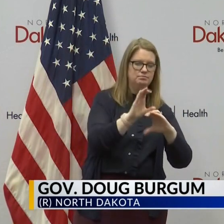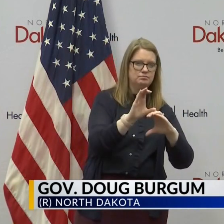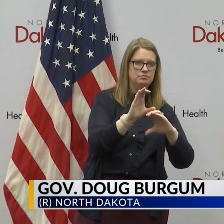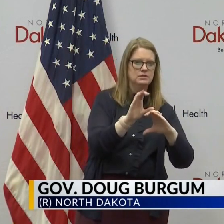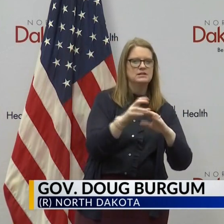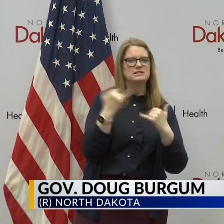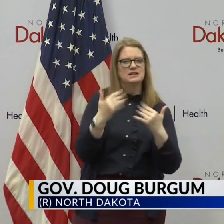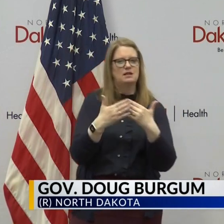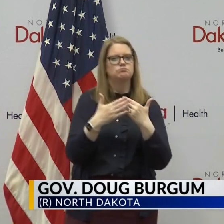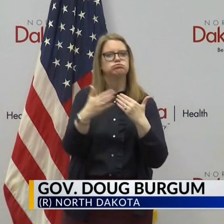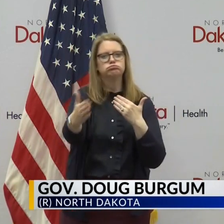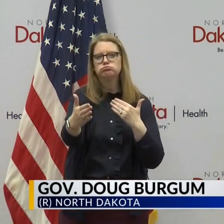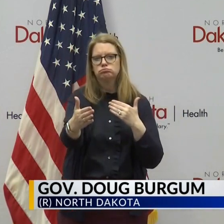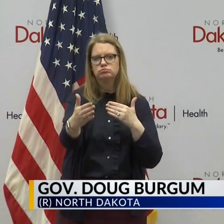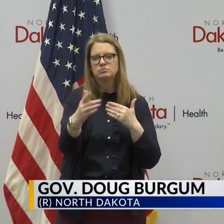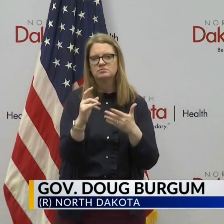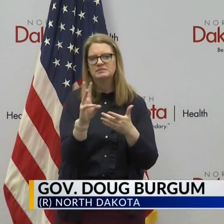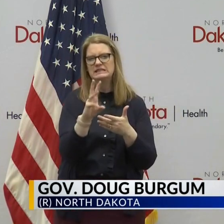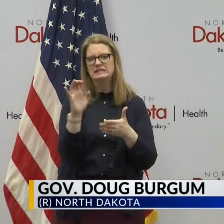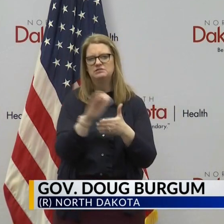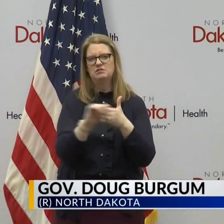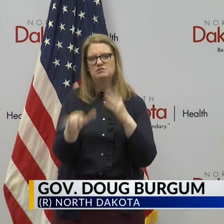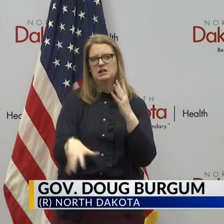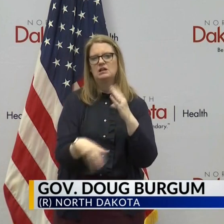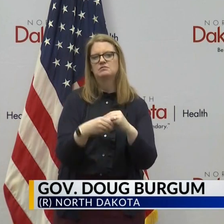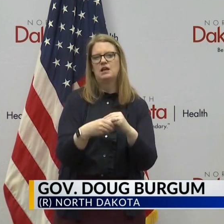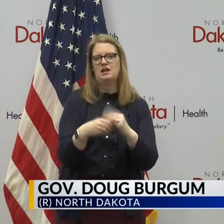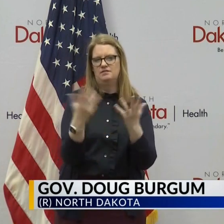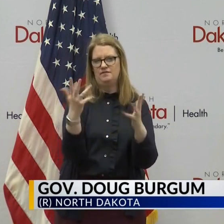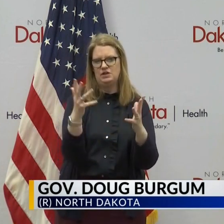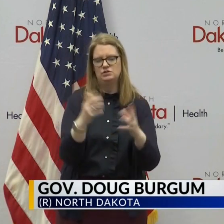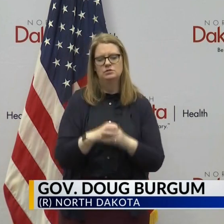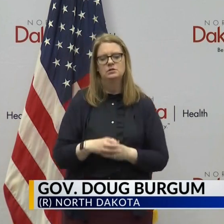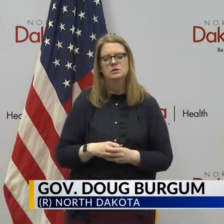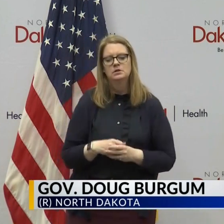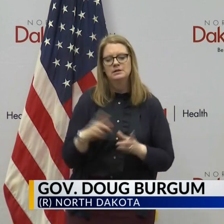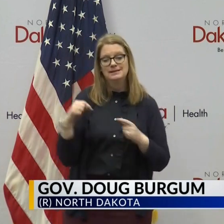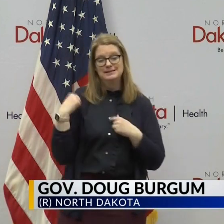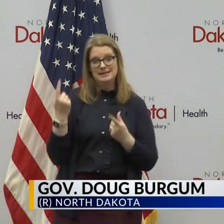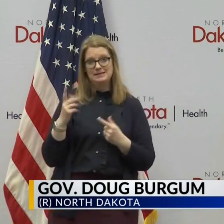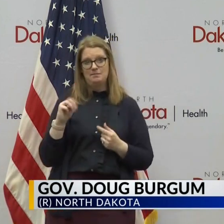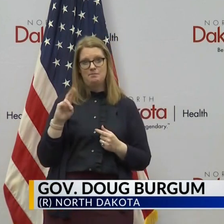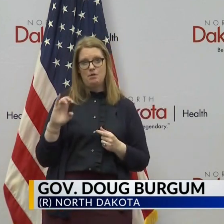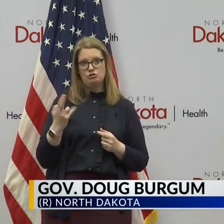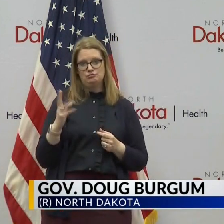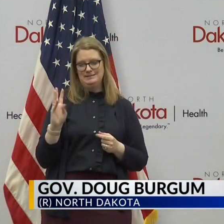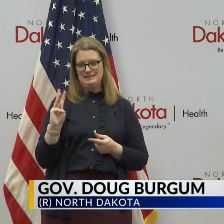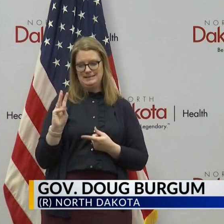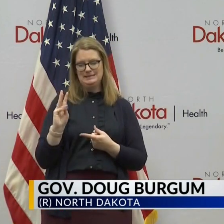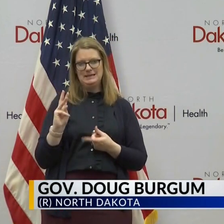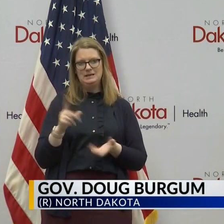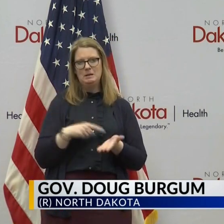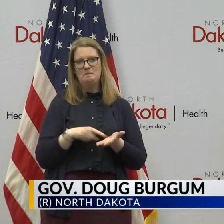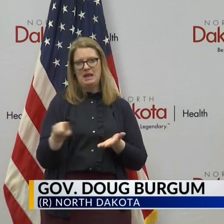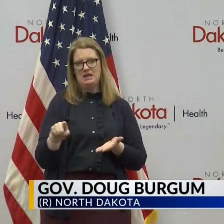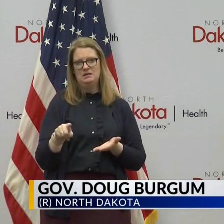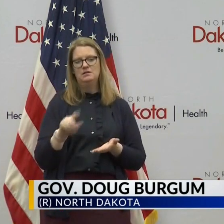ADDITIONAL $600 BENEFIT. WE WON'T HAVE TO DO A SEPARATE RUN BECAUSE THAT WILL BE INCLUDE IN THE REGULAR WEEKLY BENEFIT